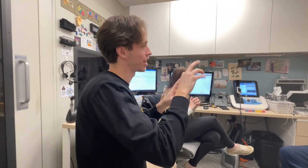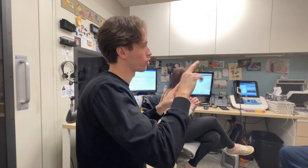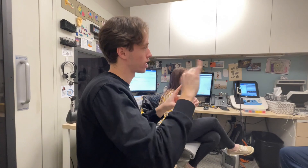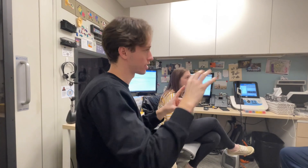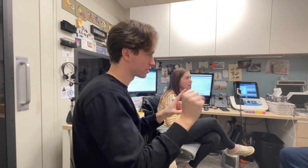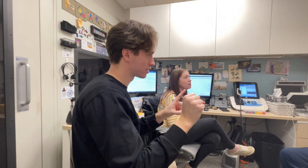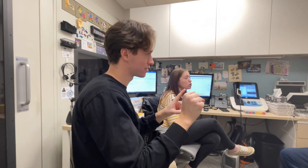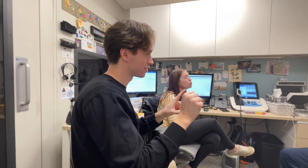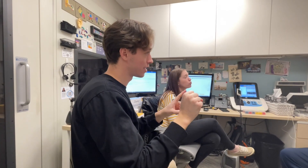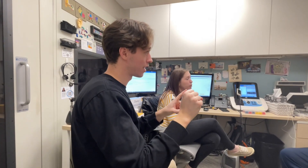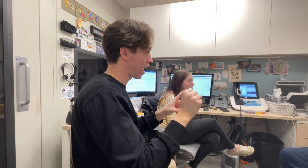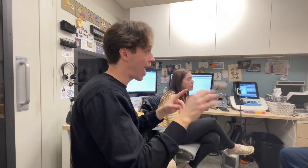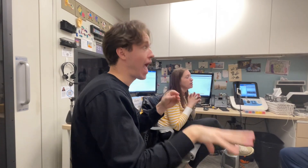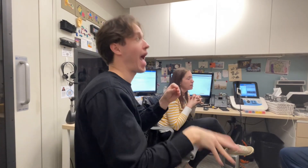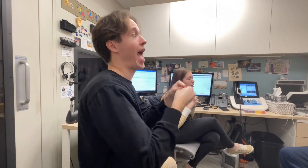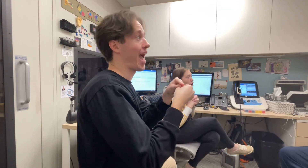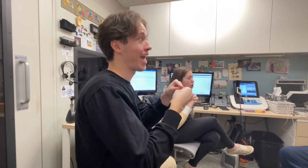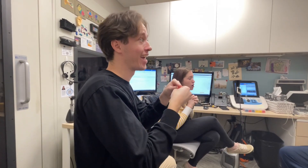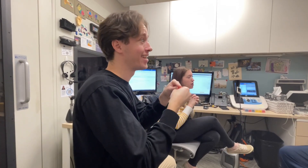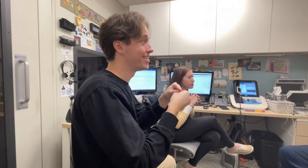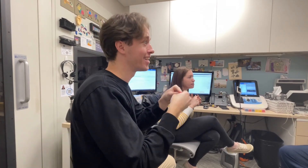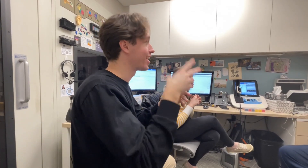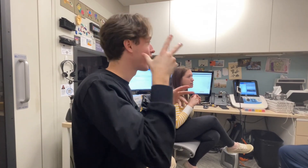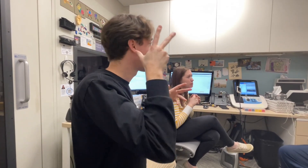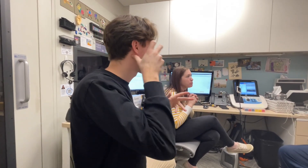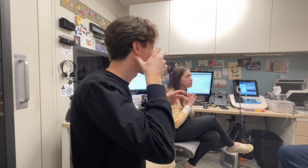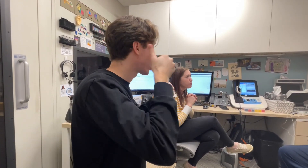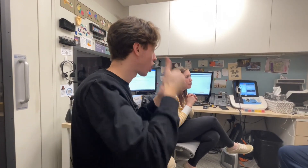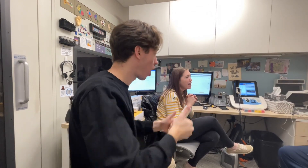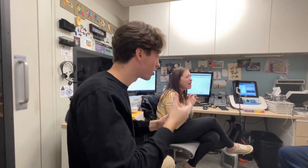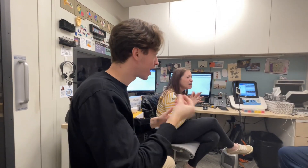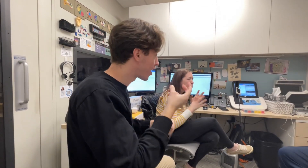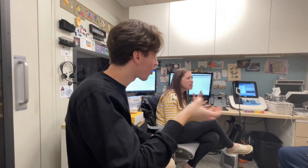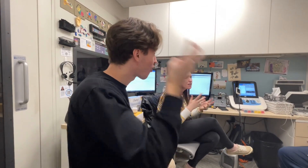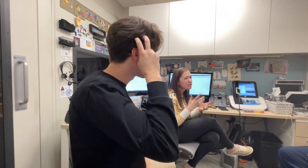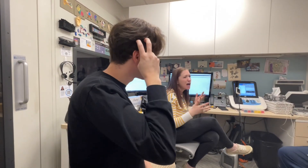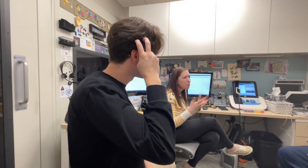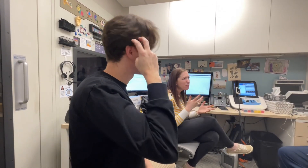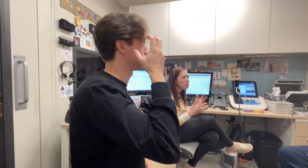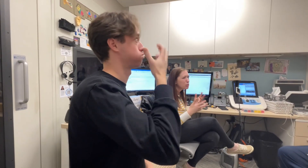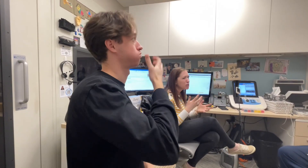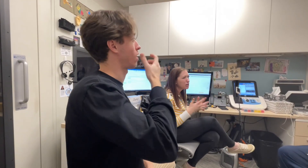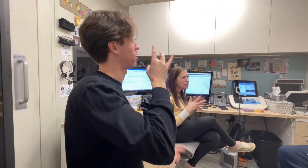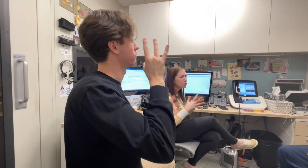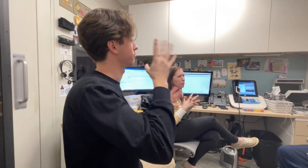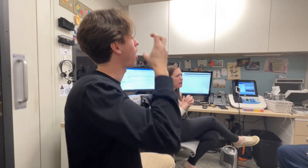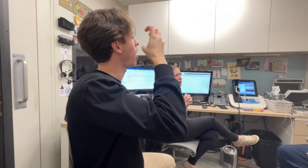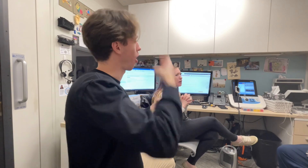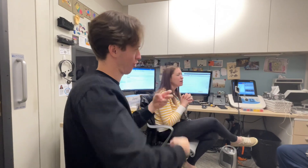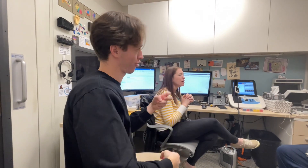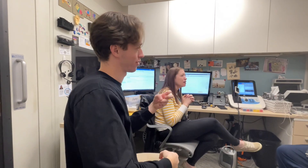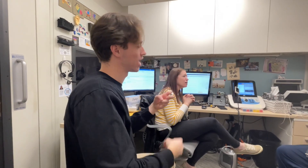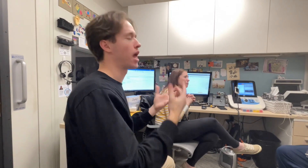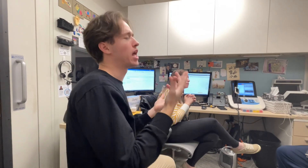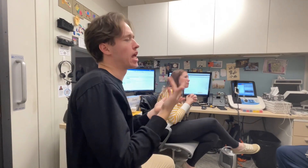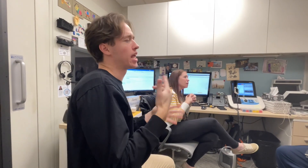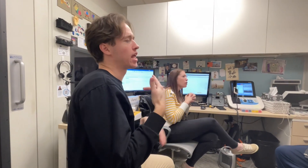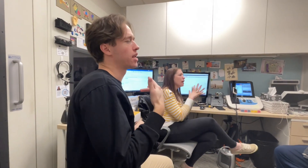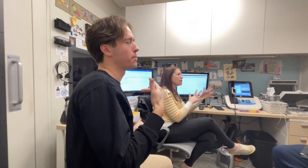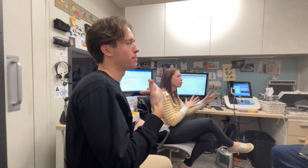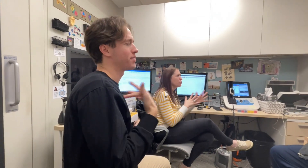of that and it's really hard and it depends on the type of music a little bit um you know classical